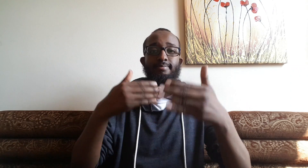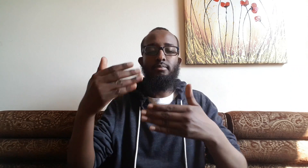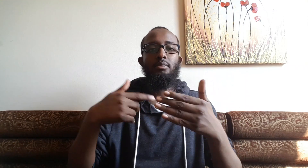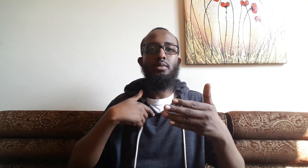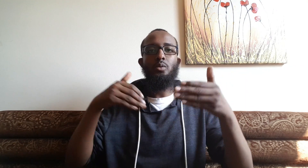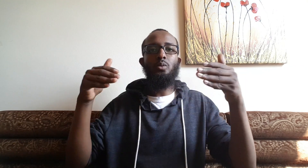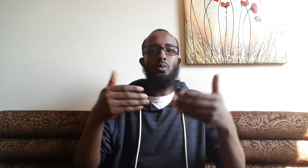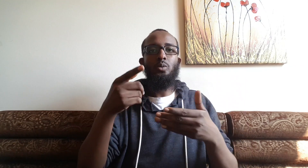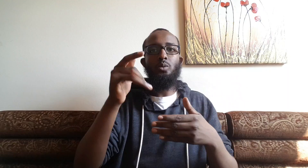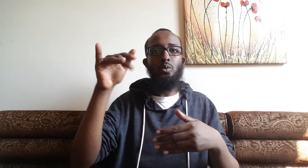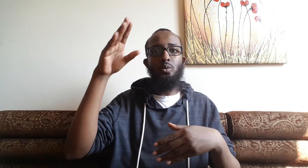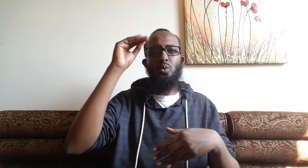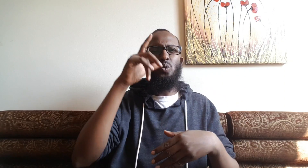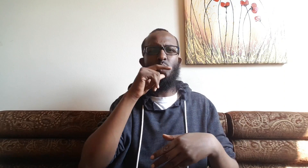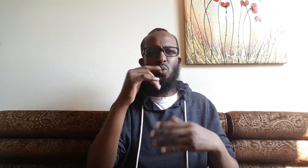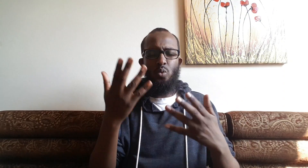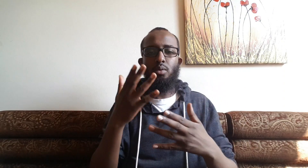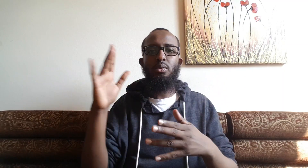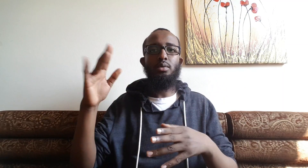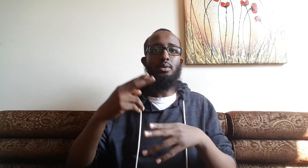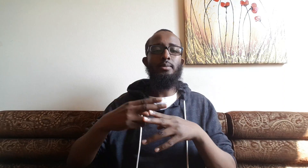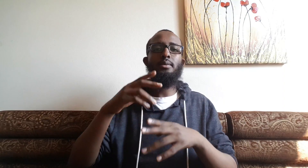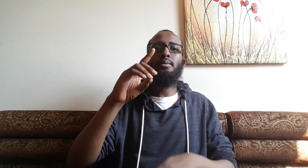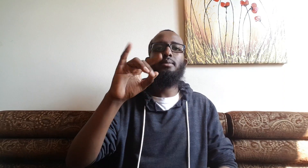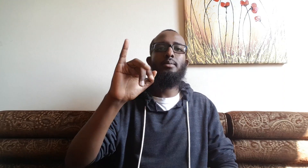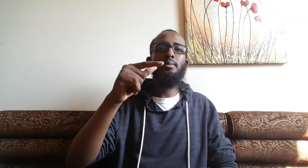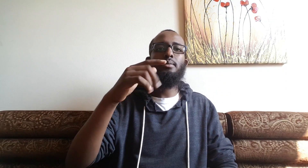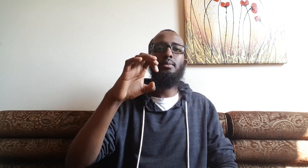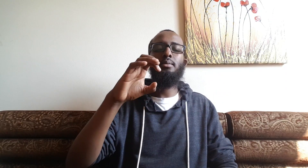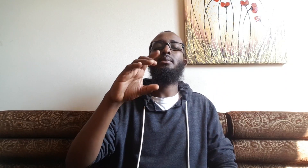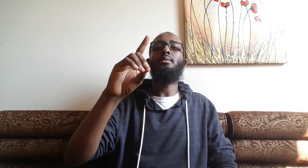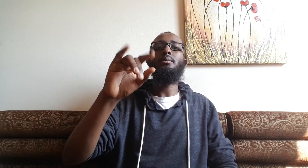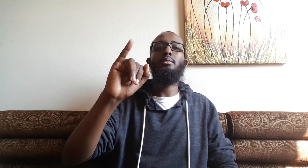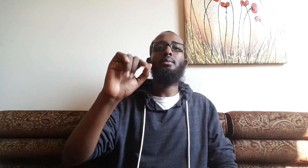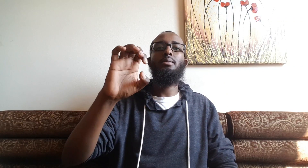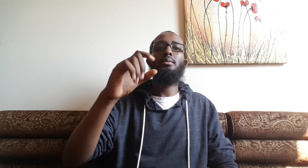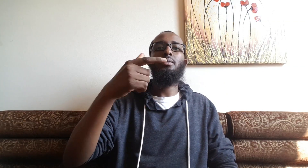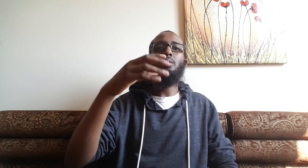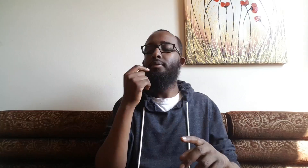Before I continue, I want to introduce him. His name is Diego.